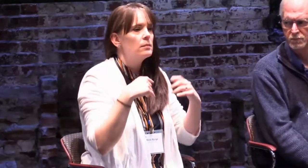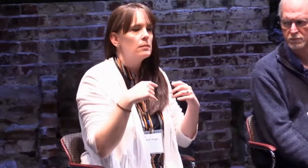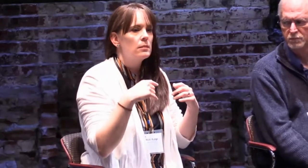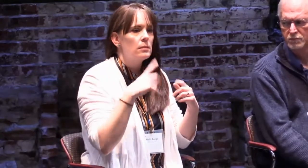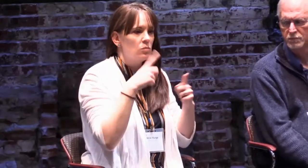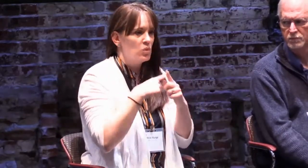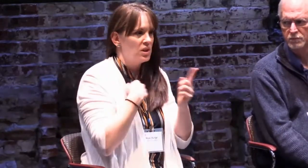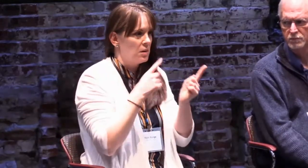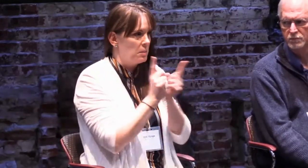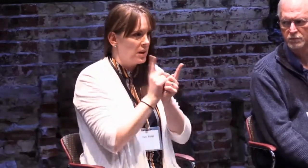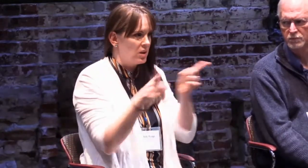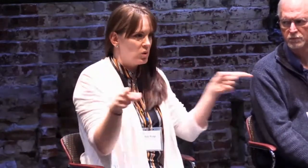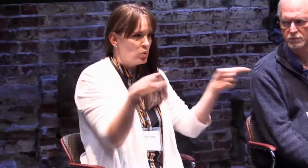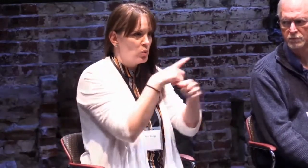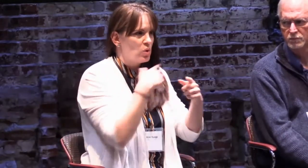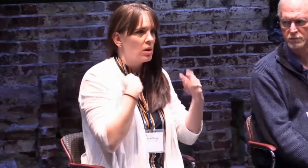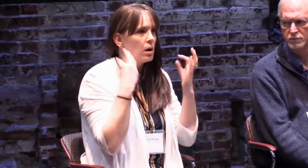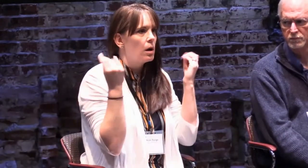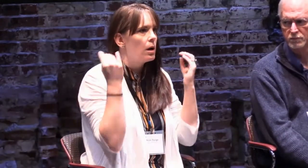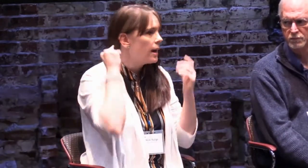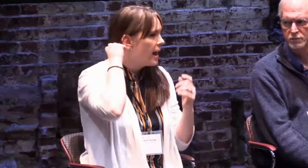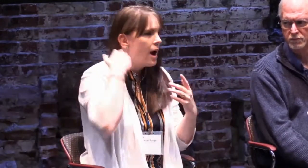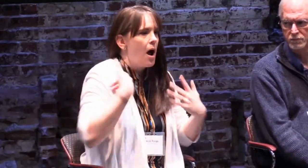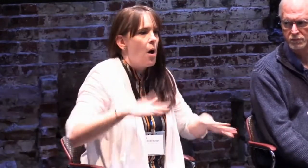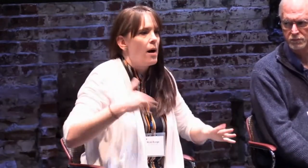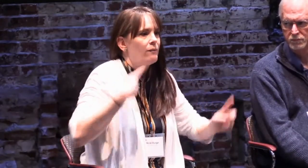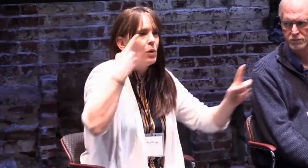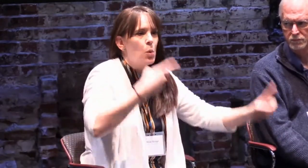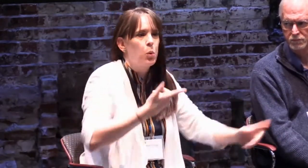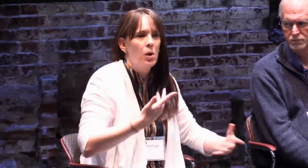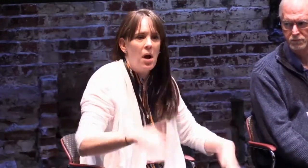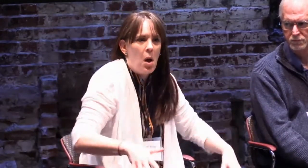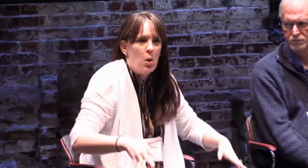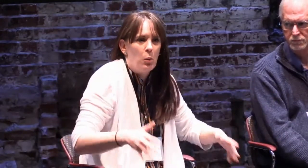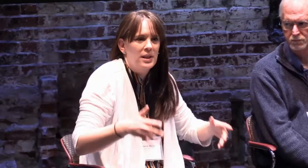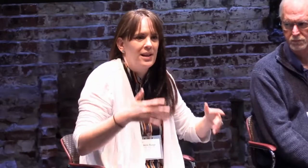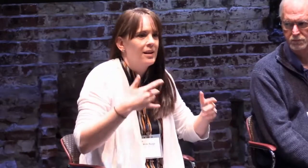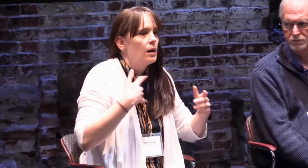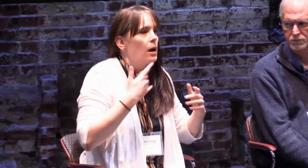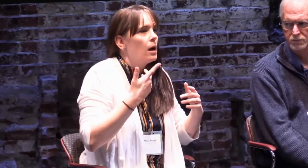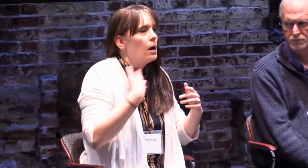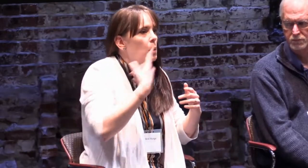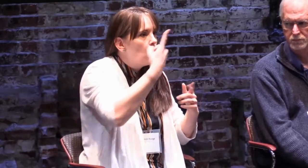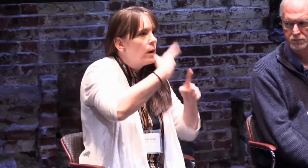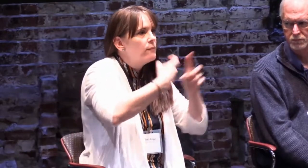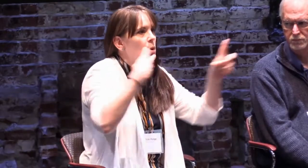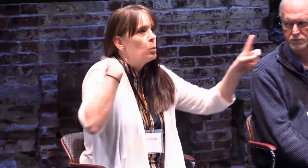There are interstate collaborations. This is actually how I've met some of you,